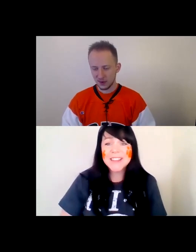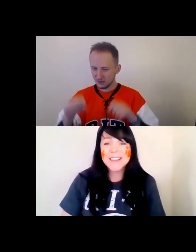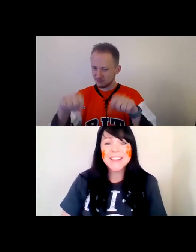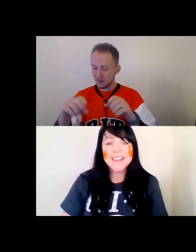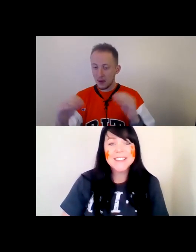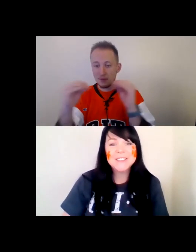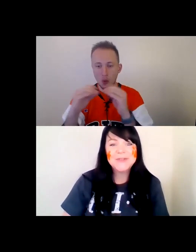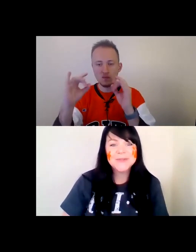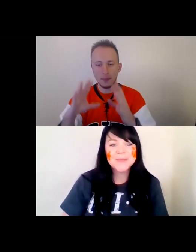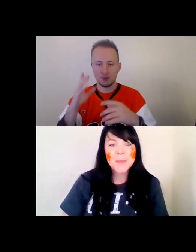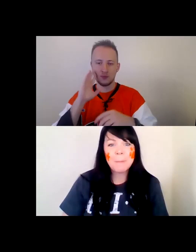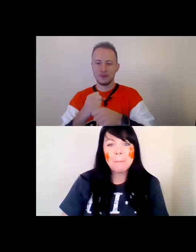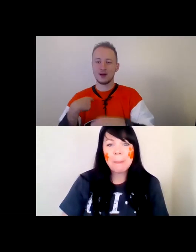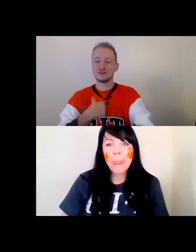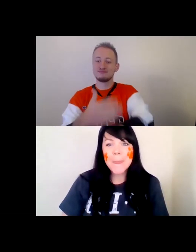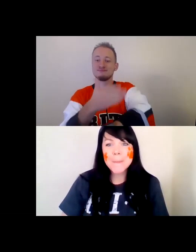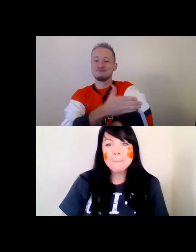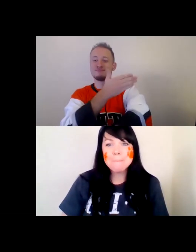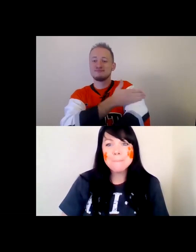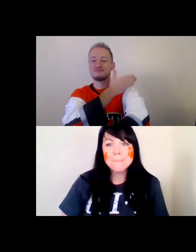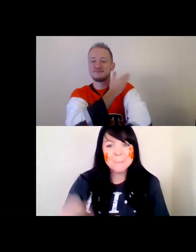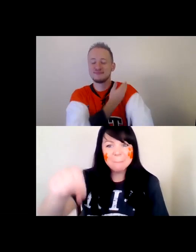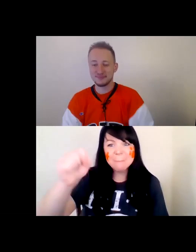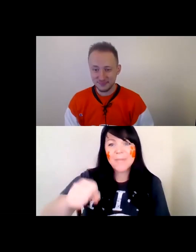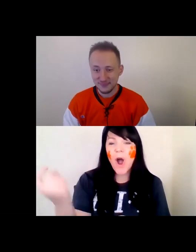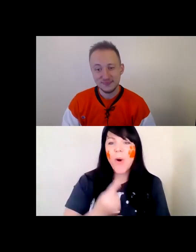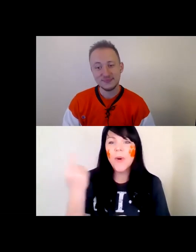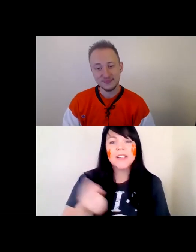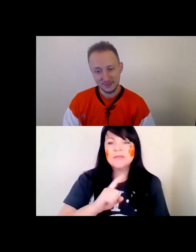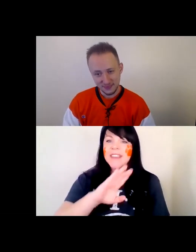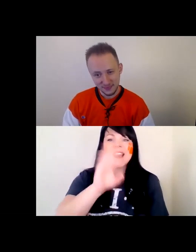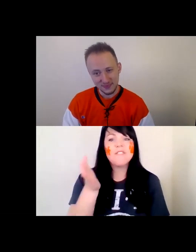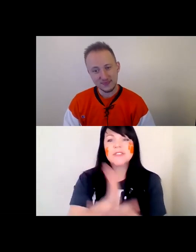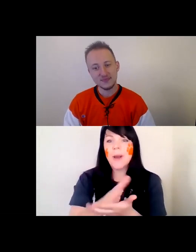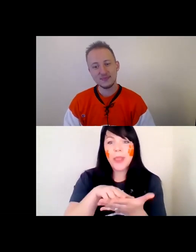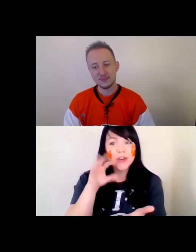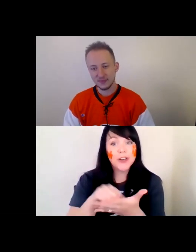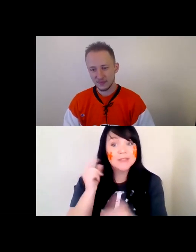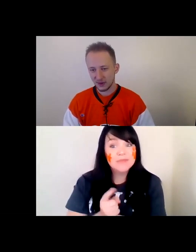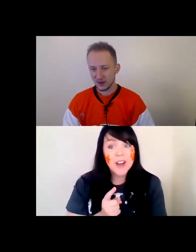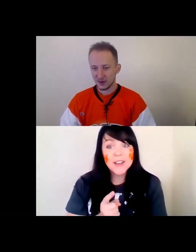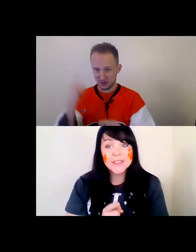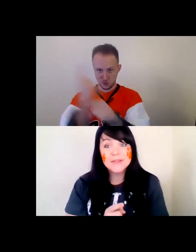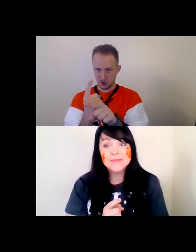Matt: the more feedback we have, the better this will become. Michelle: Right, we are all lifelong learners.